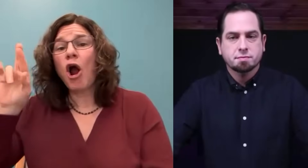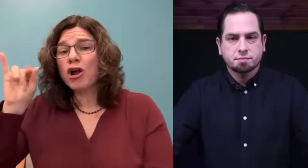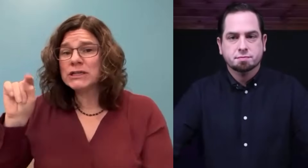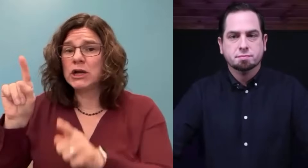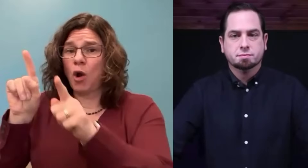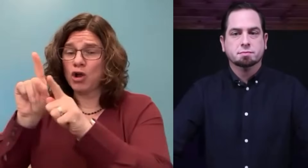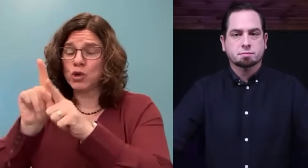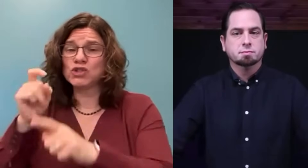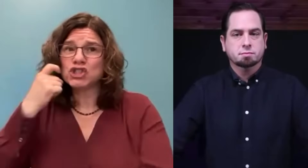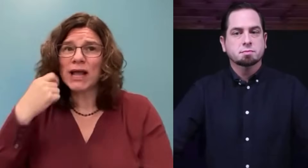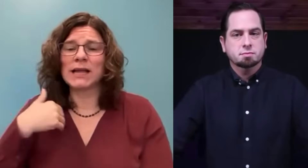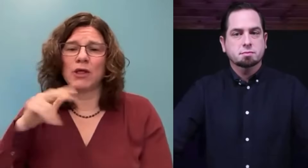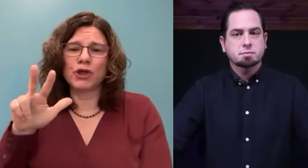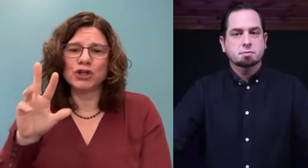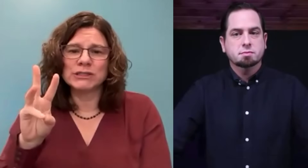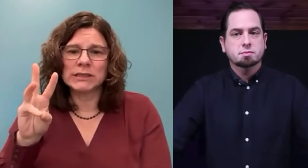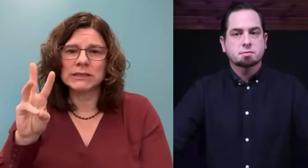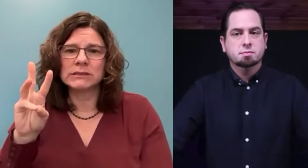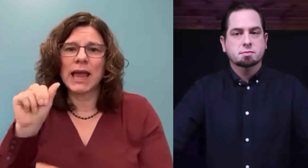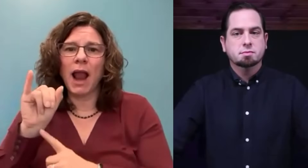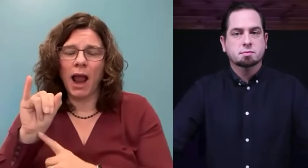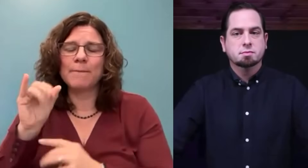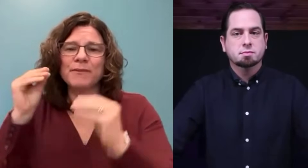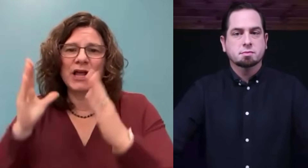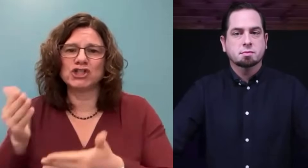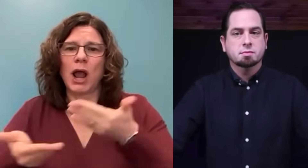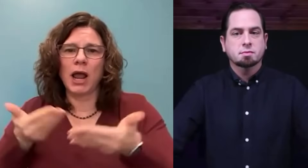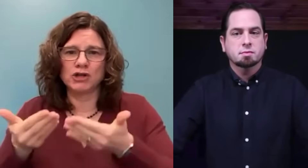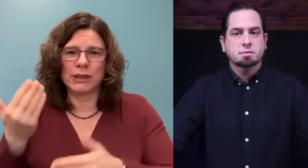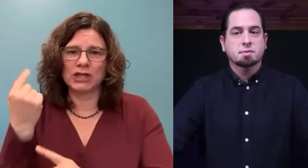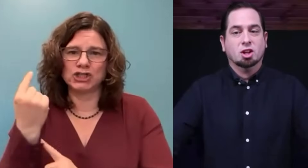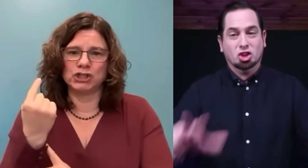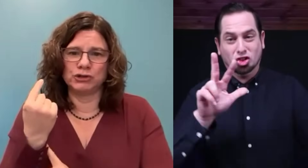RIT also just hired 36 AI professors last year.